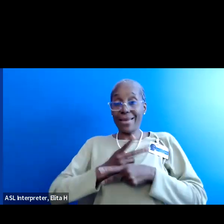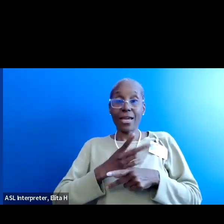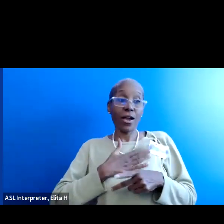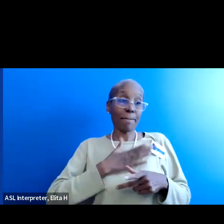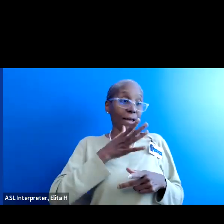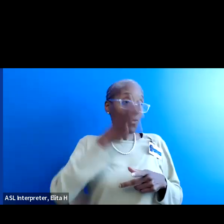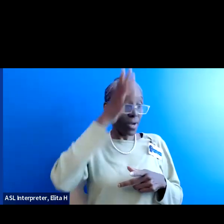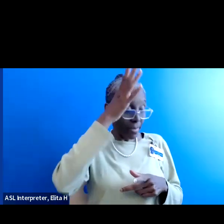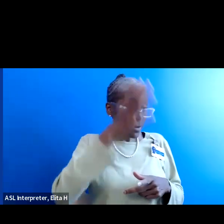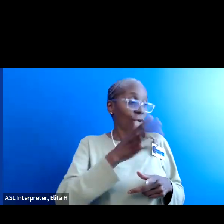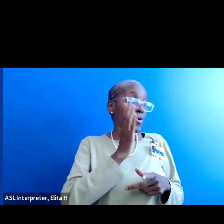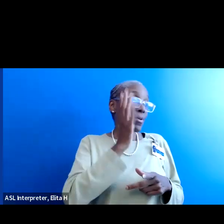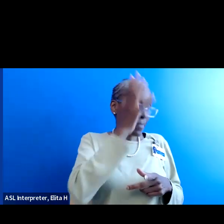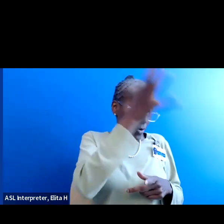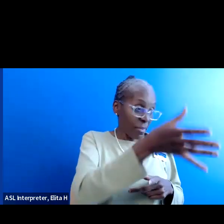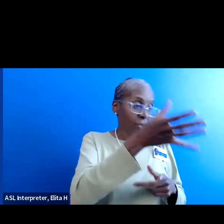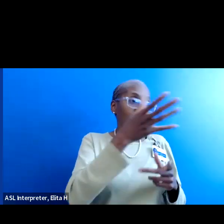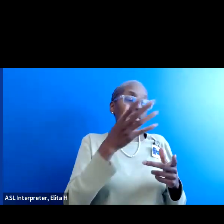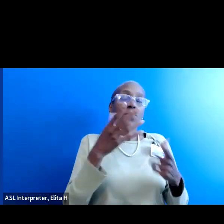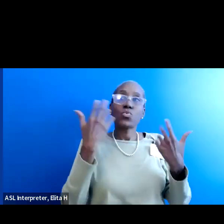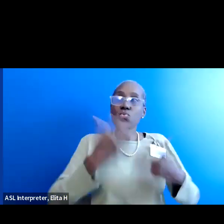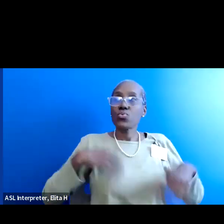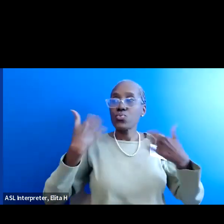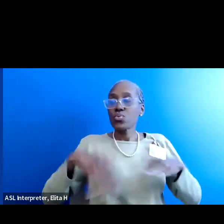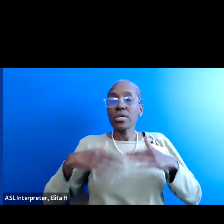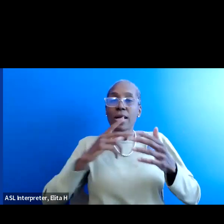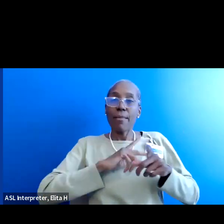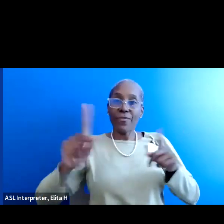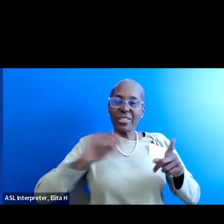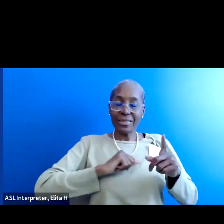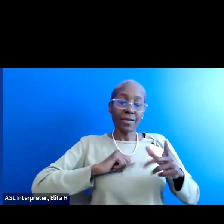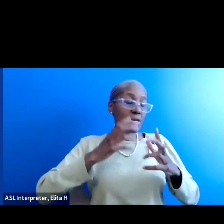and my parents as well, in addition to professionally, so sometimes you